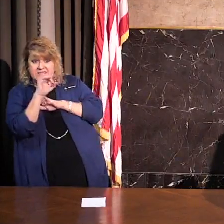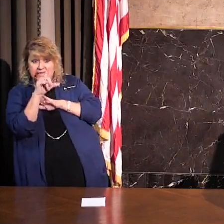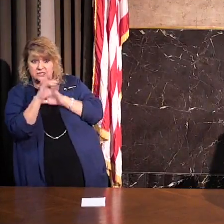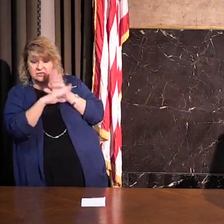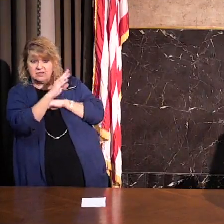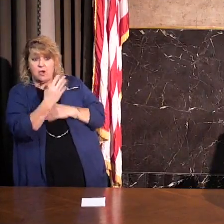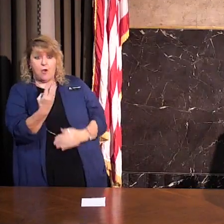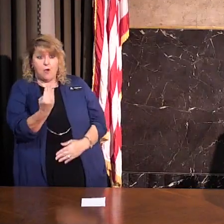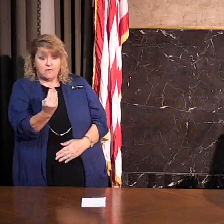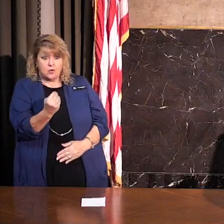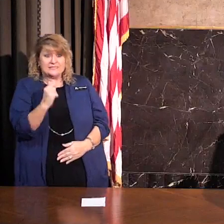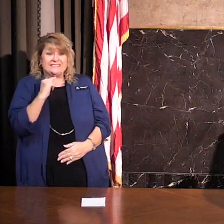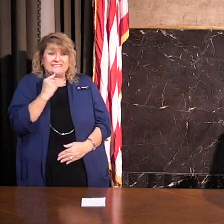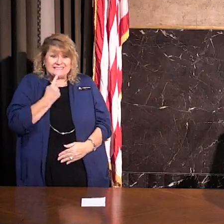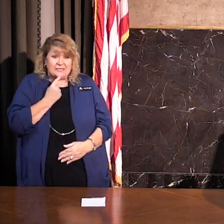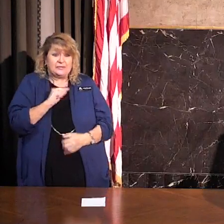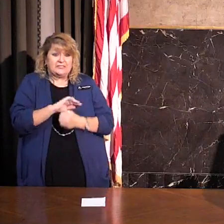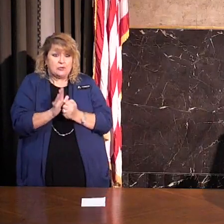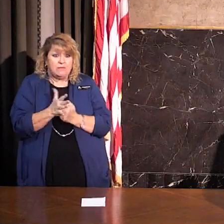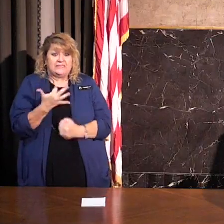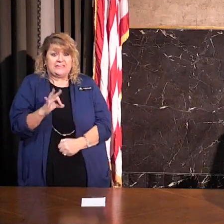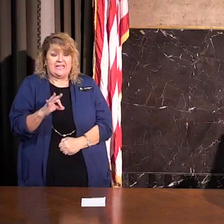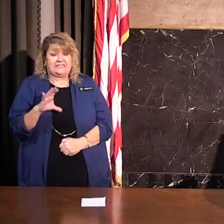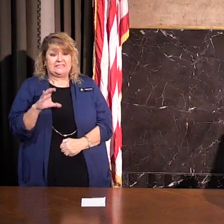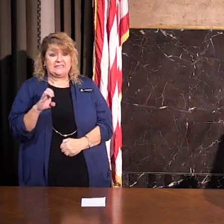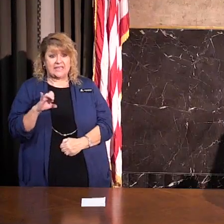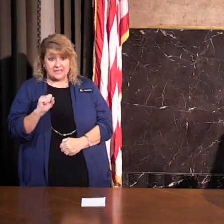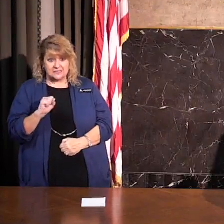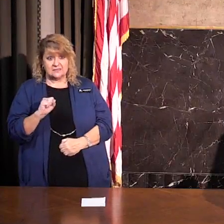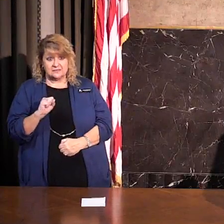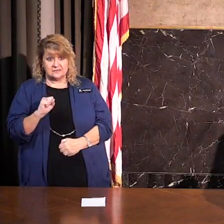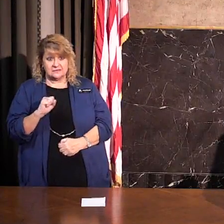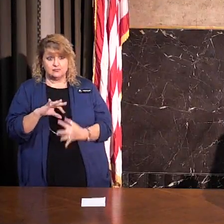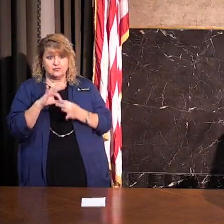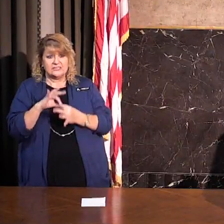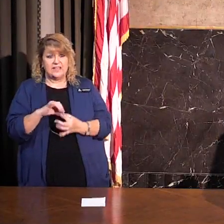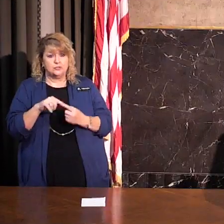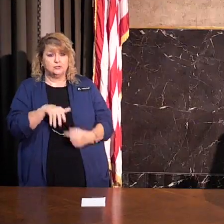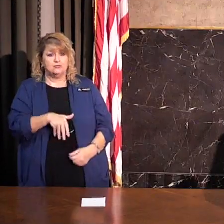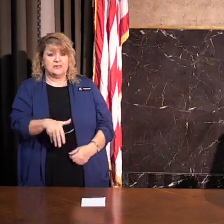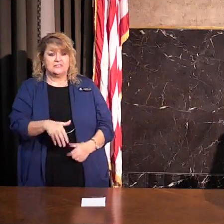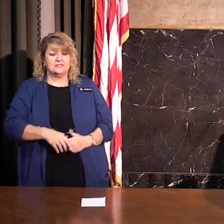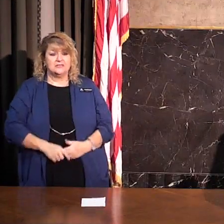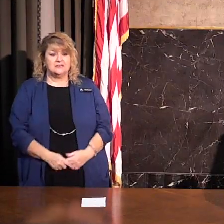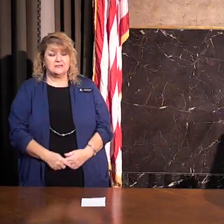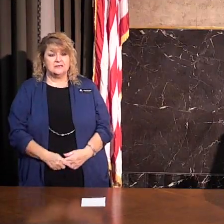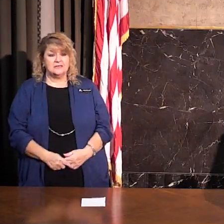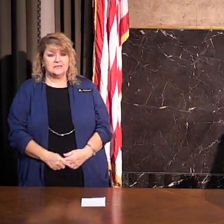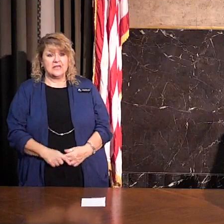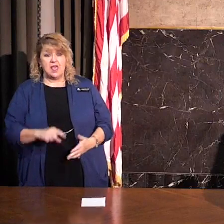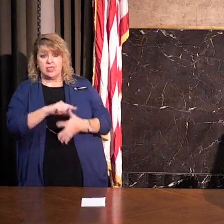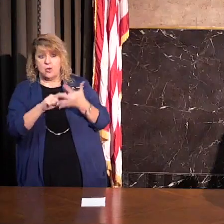fourteen severe COVID-19 cases